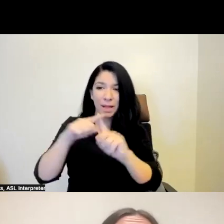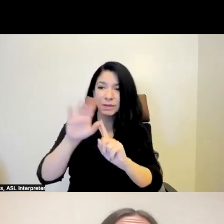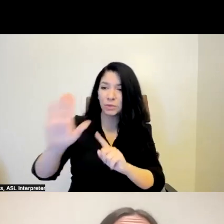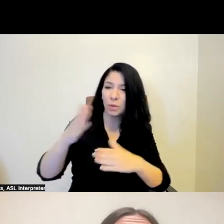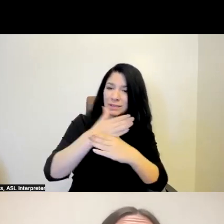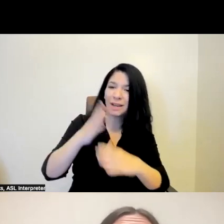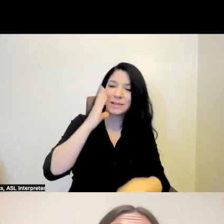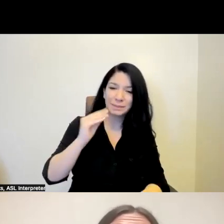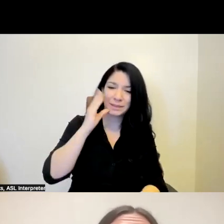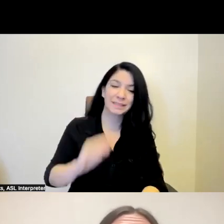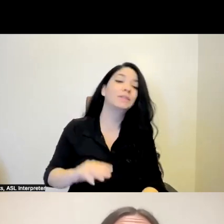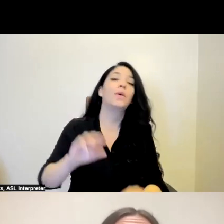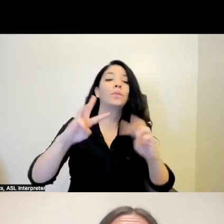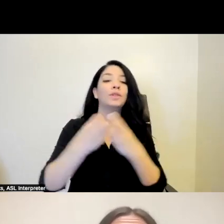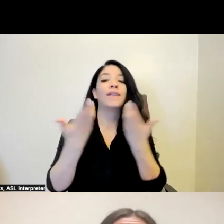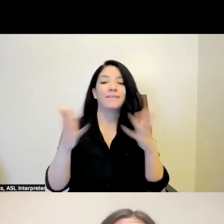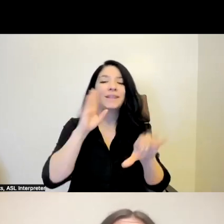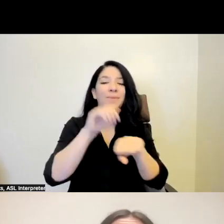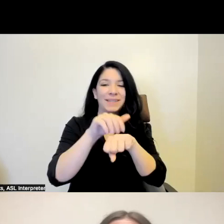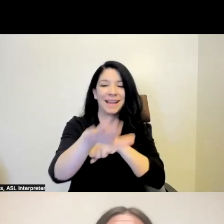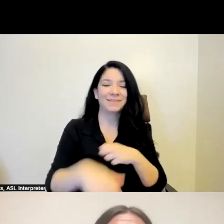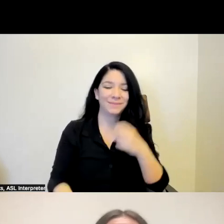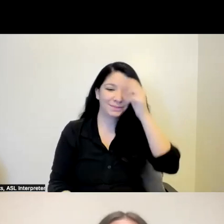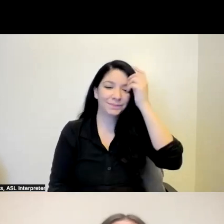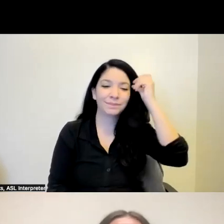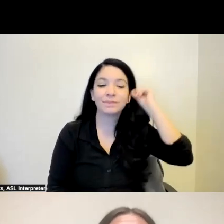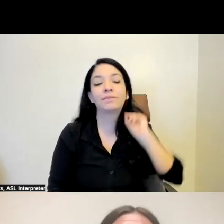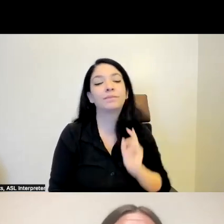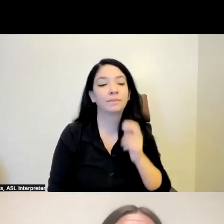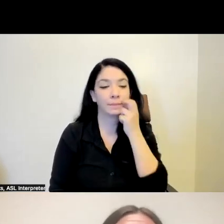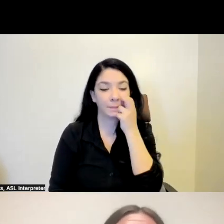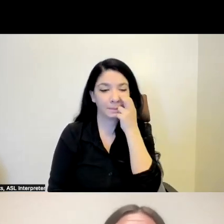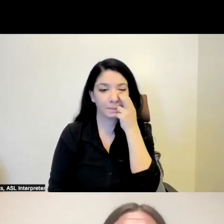will send out the survey after the workshop, as well, alongside the other materials.